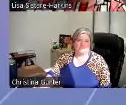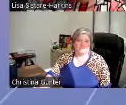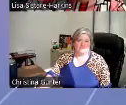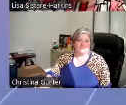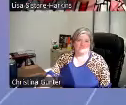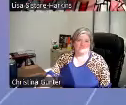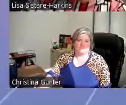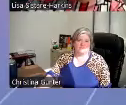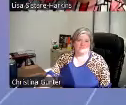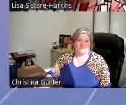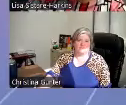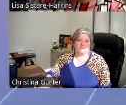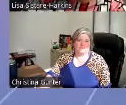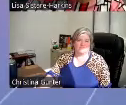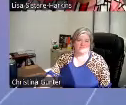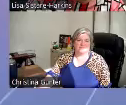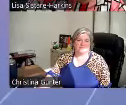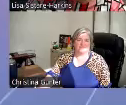That's not always an easy conversation to have with them.